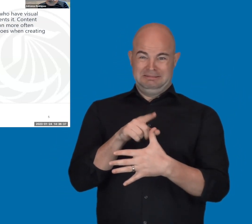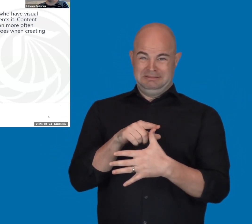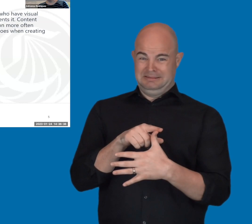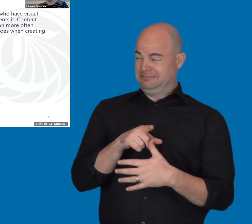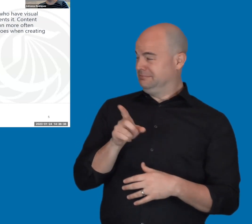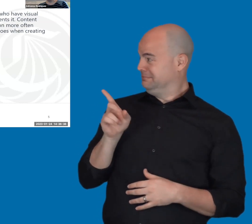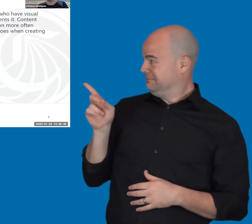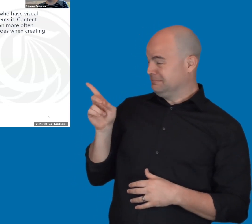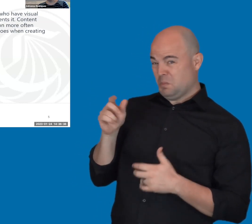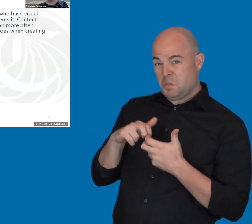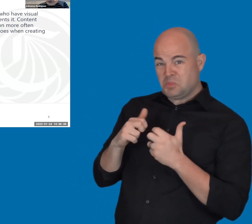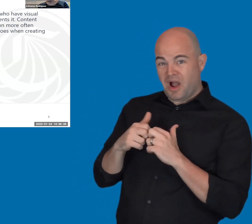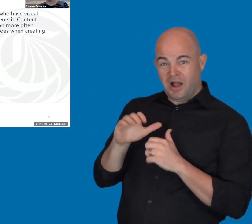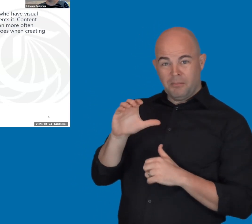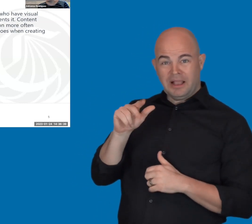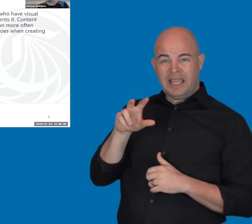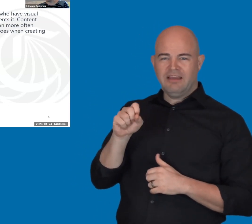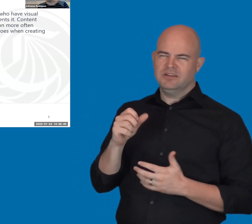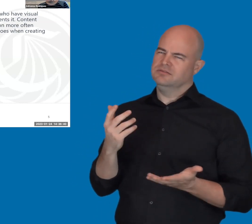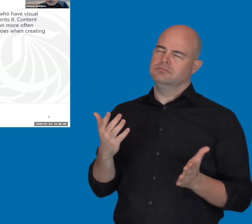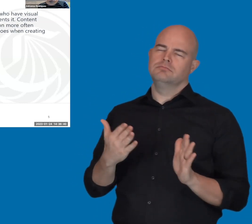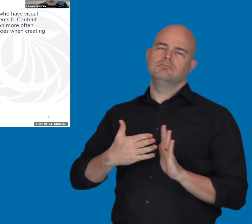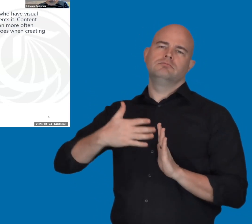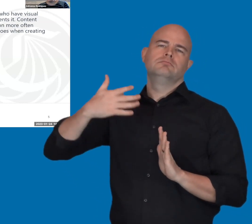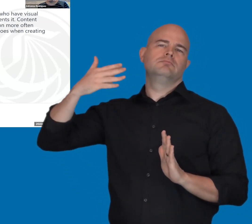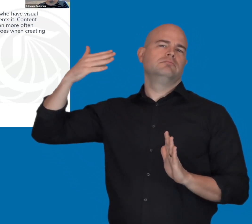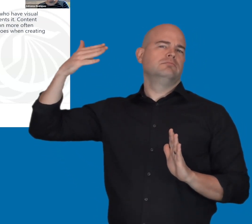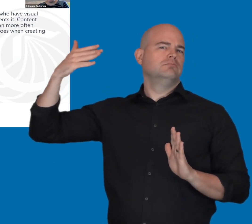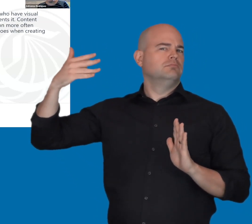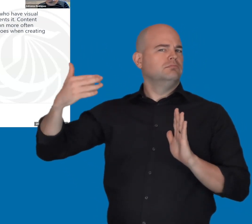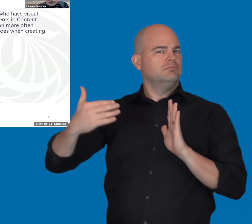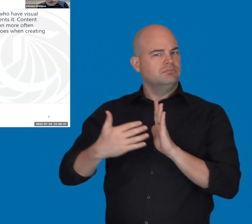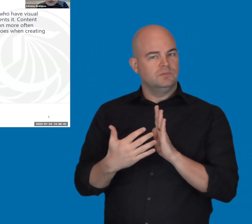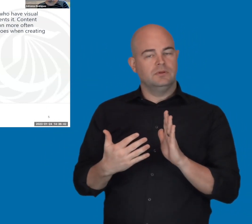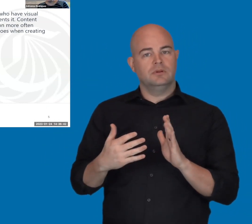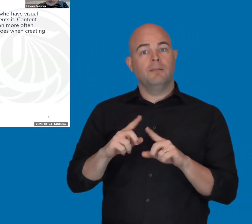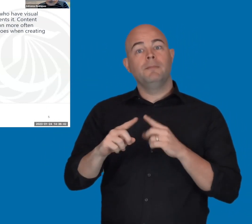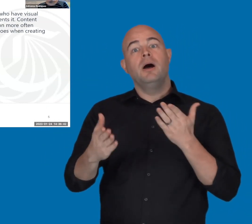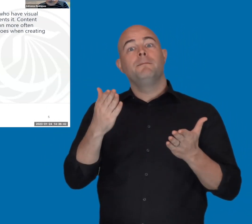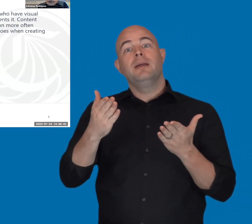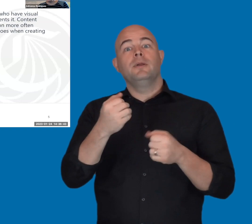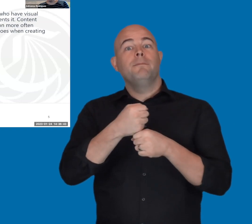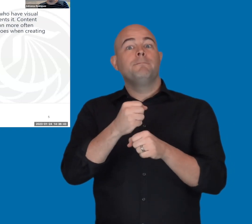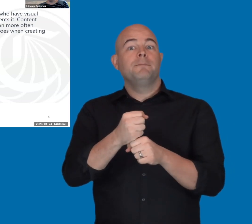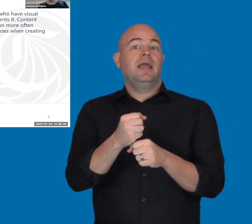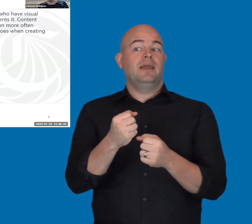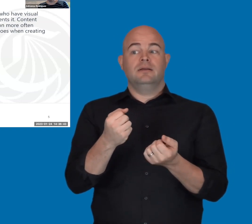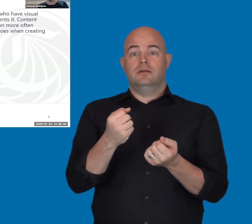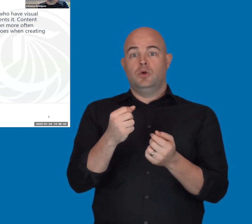But just keep in mind if you're creating flyers and maybe in Word, or in Publisher, you definitely want